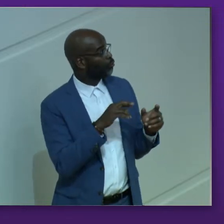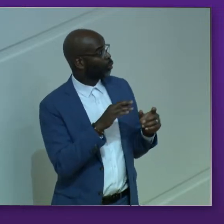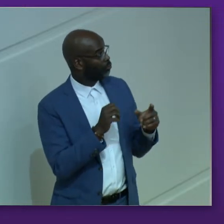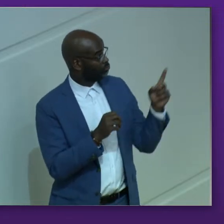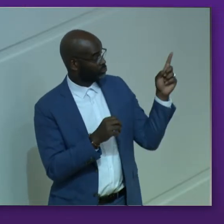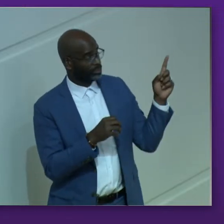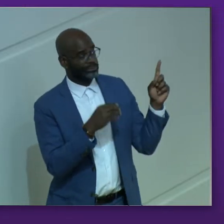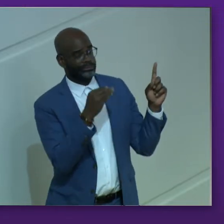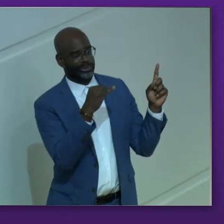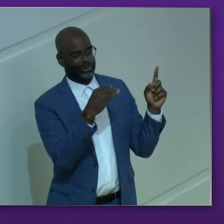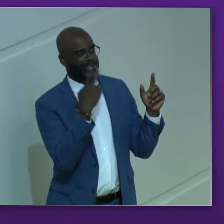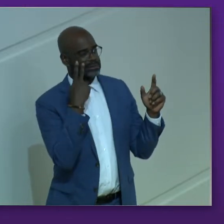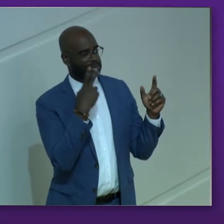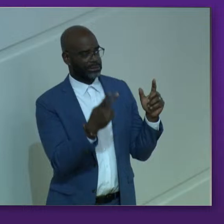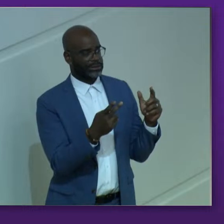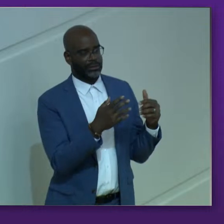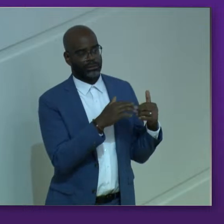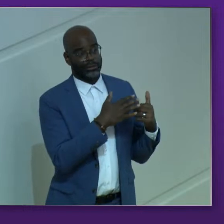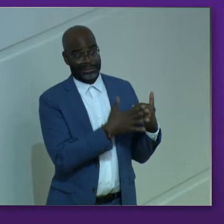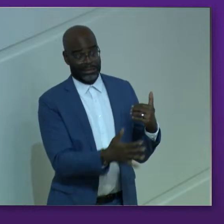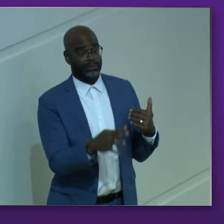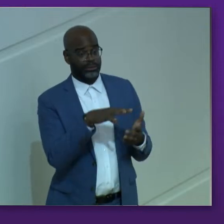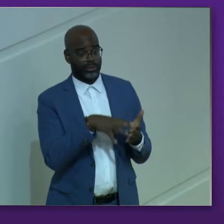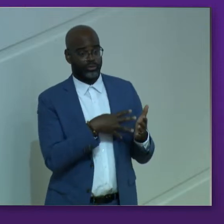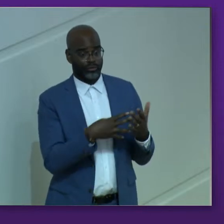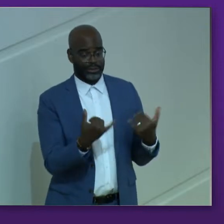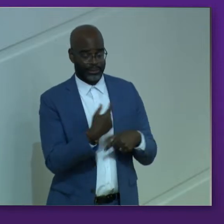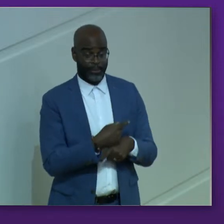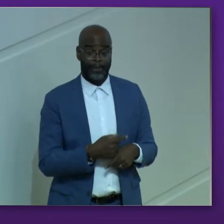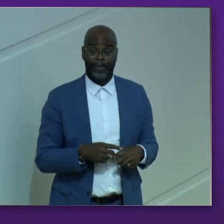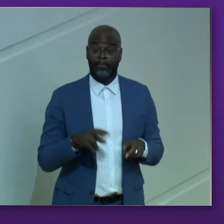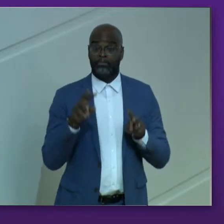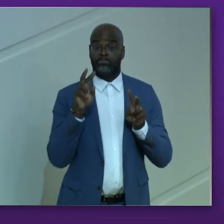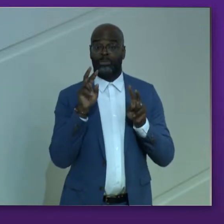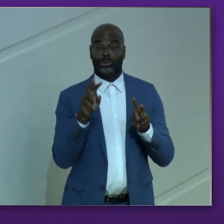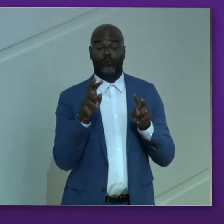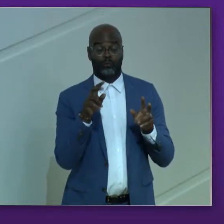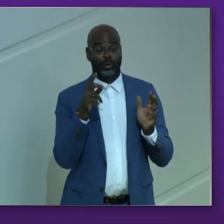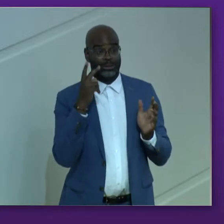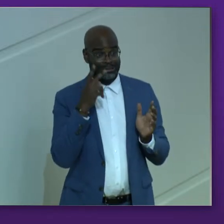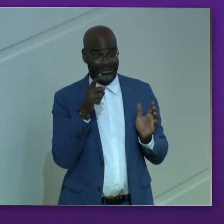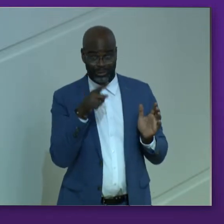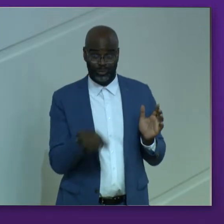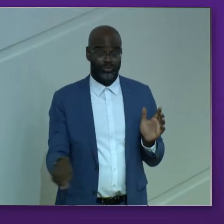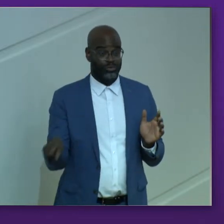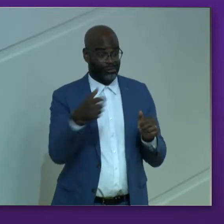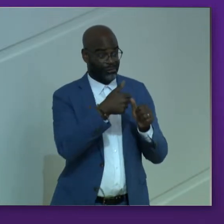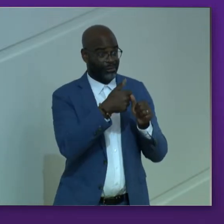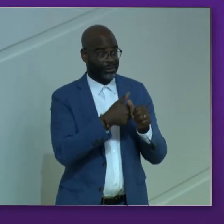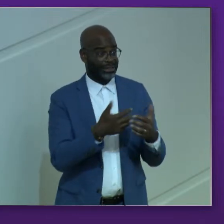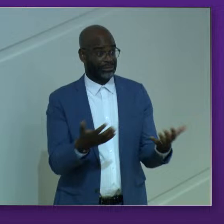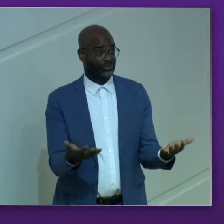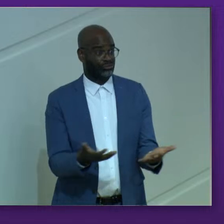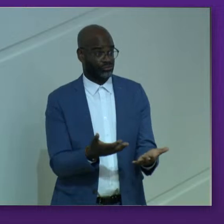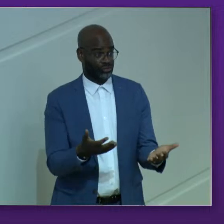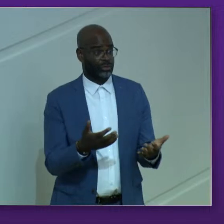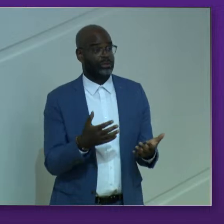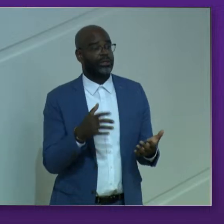PLEASE SEE THE CLOSING MEETING WEBSITE OR THE QR CODE FOR THE REST OF TODAY'S SCHEDULE.